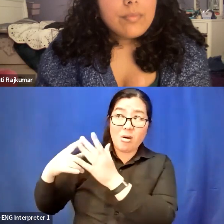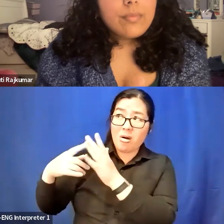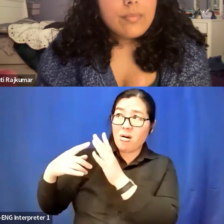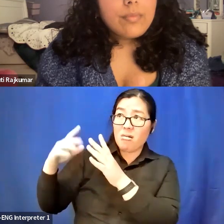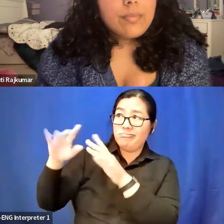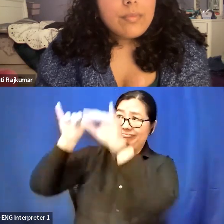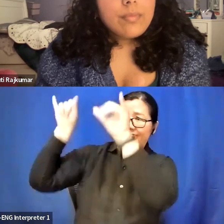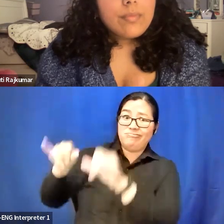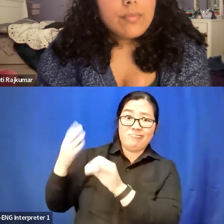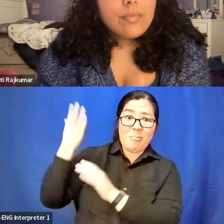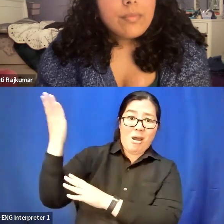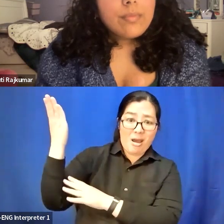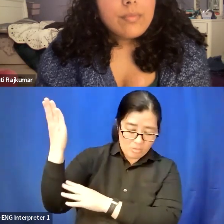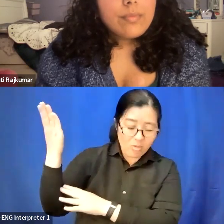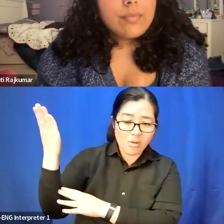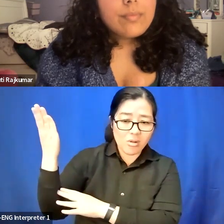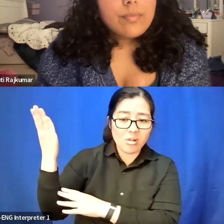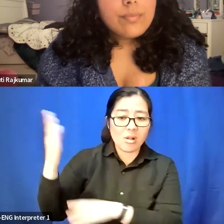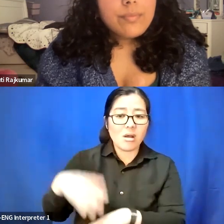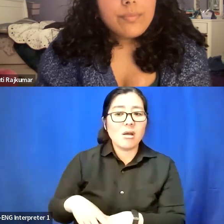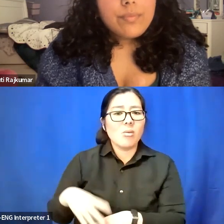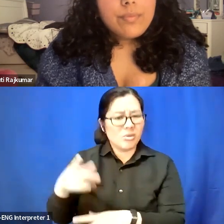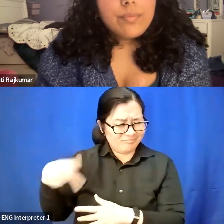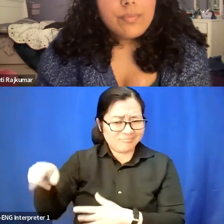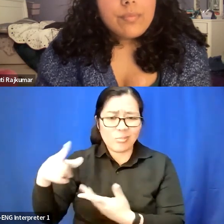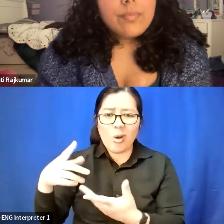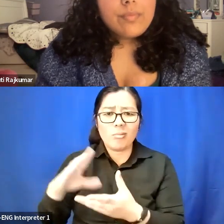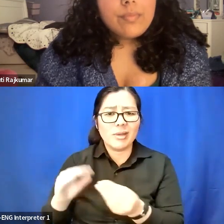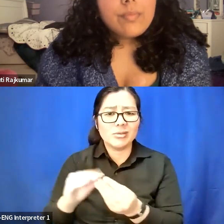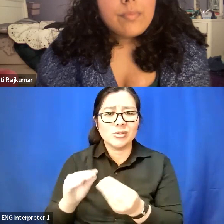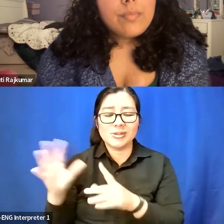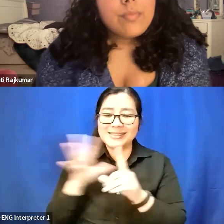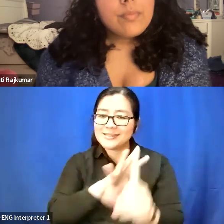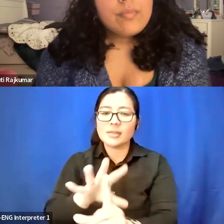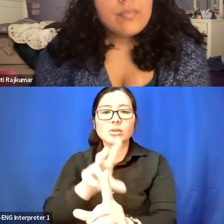as Shruti mentioned is to center disabled people and what they and their bodies